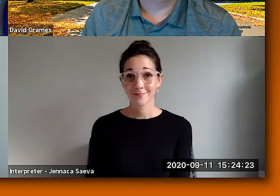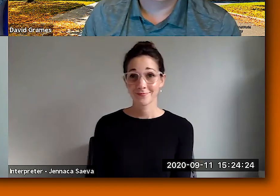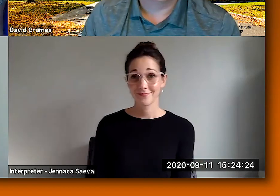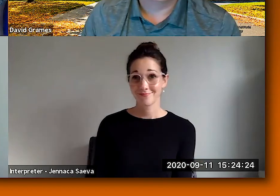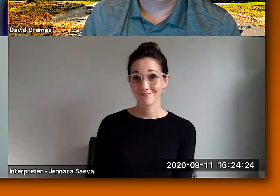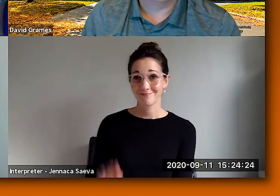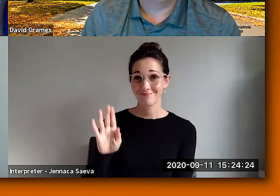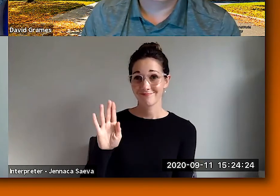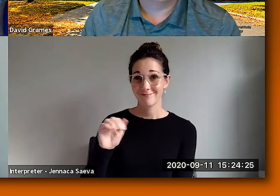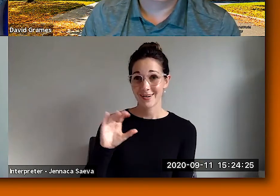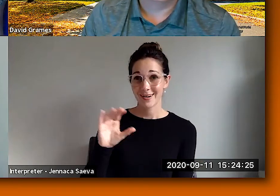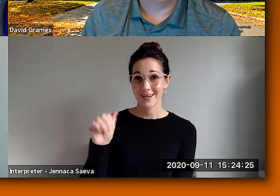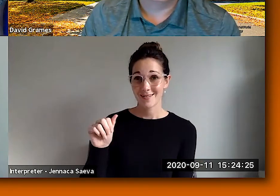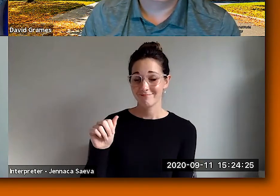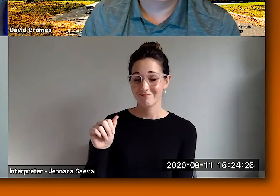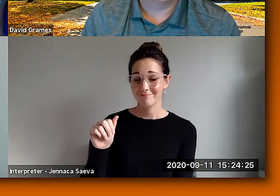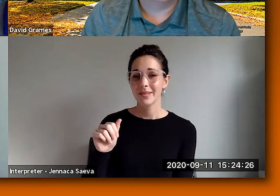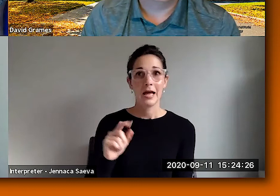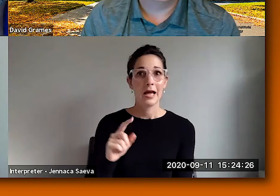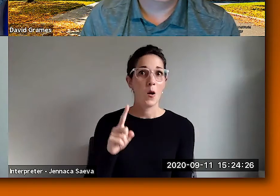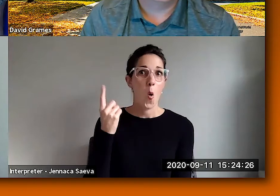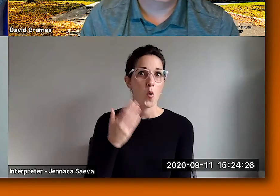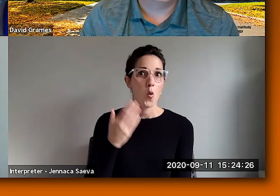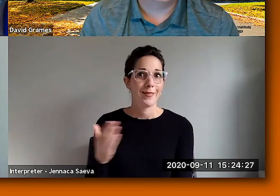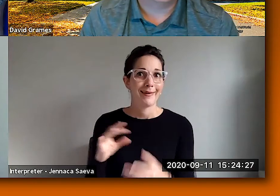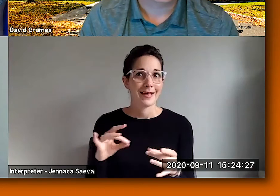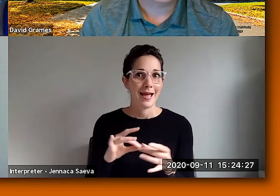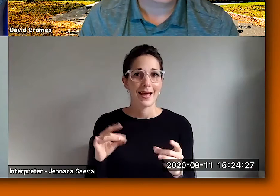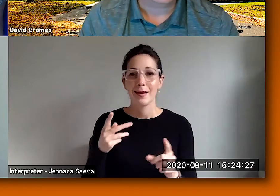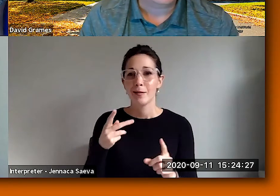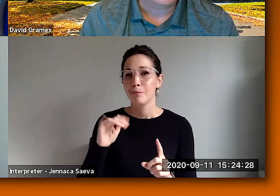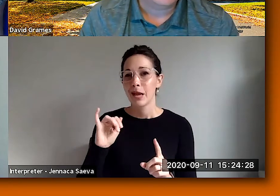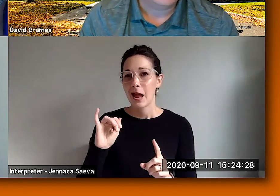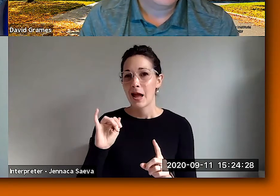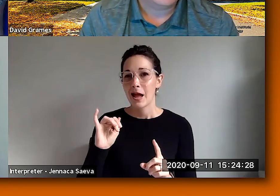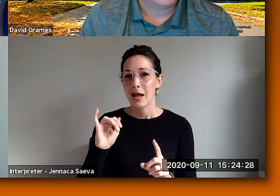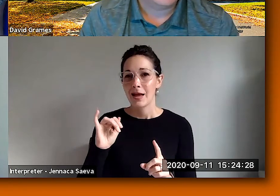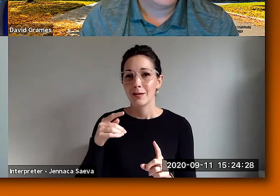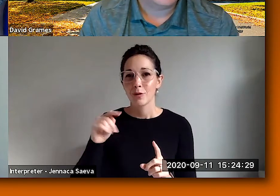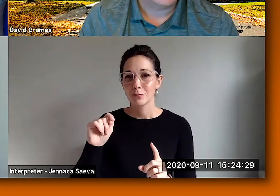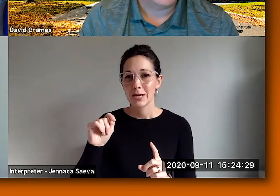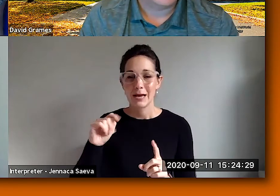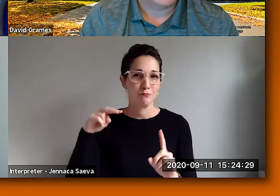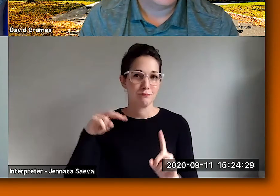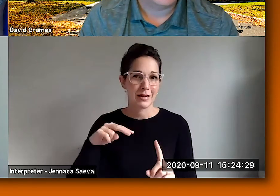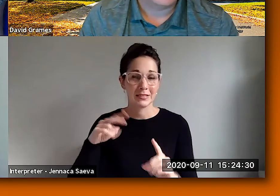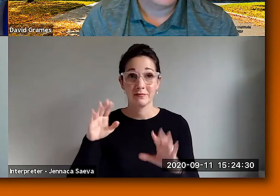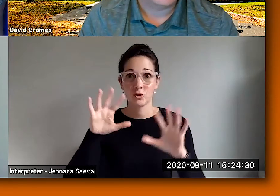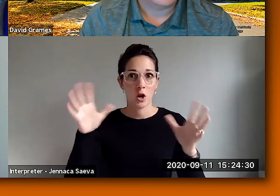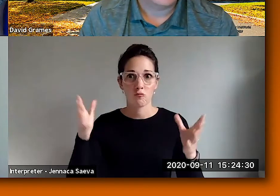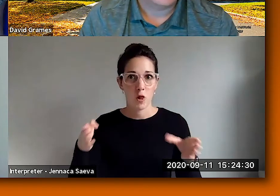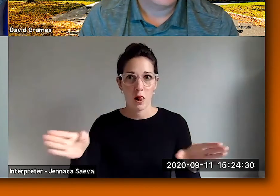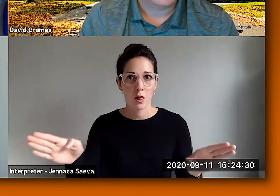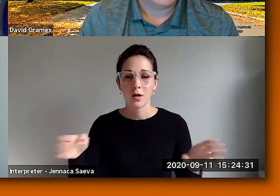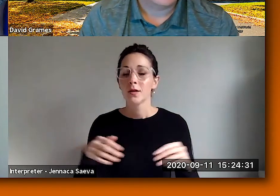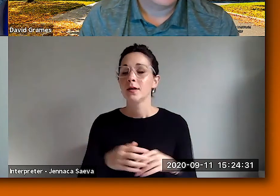The only thing I'll say just from a "PI Prime Time" perspective in general is that this is, as Laurie mentioned,